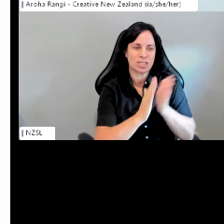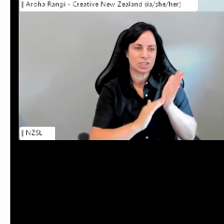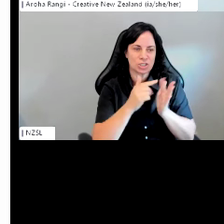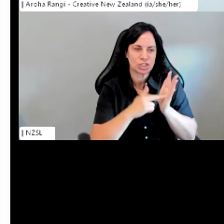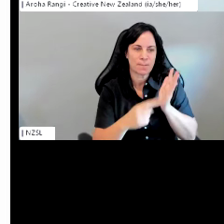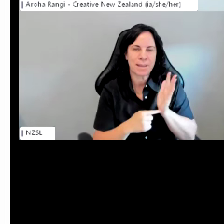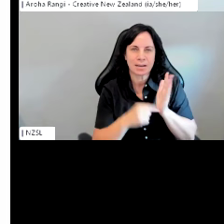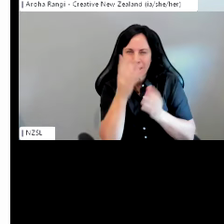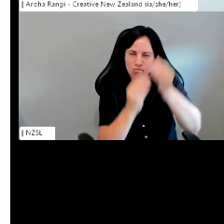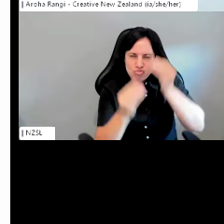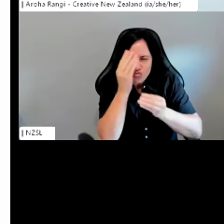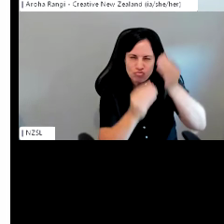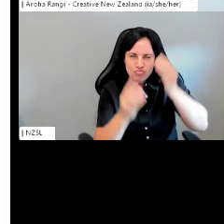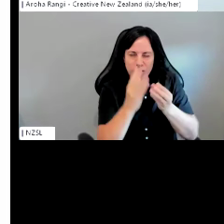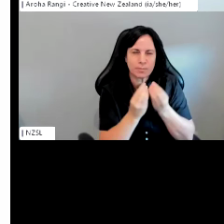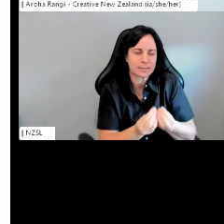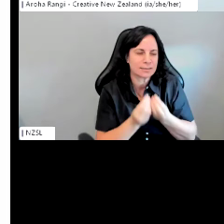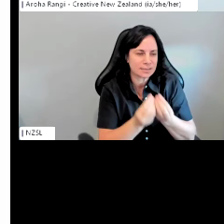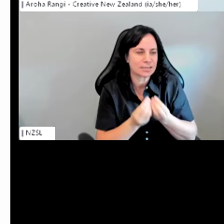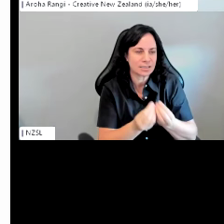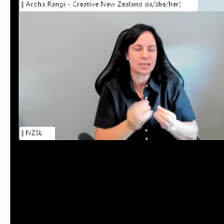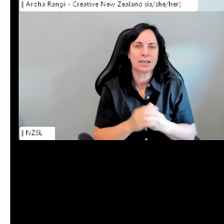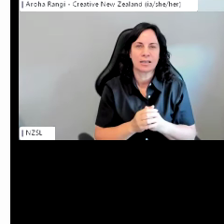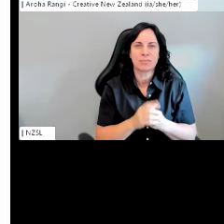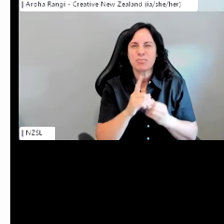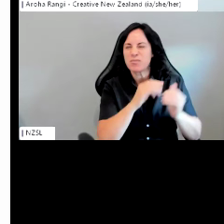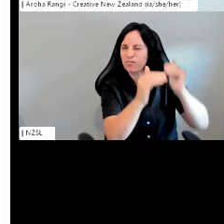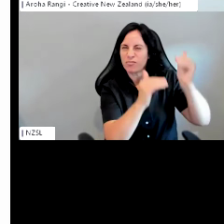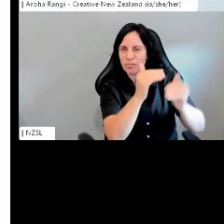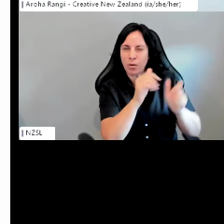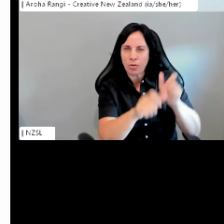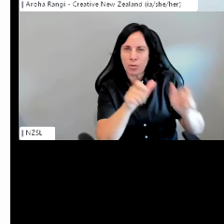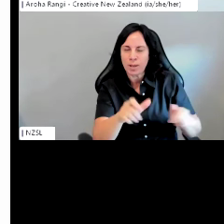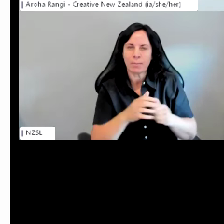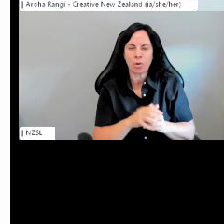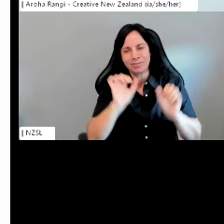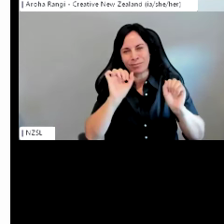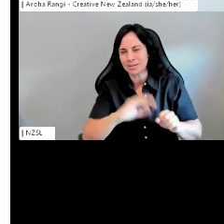traditional. They track a little bit older. But you will find every age group and every every